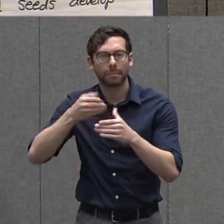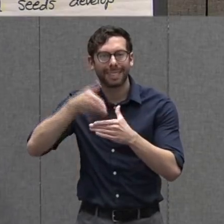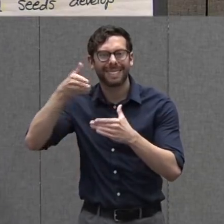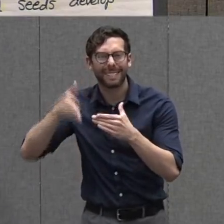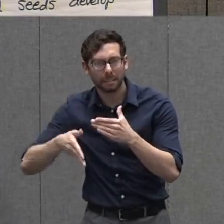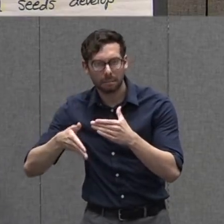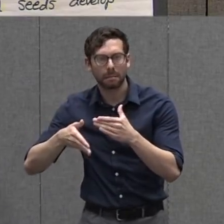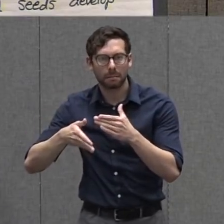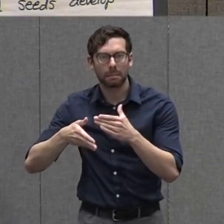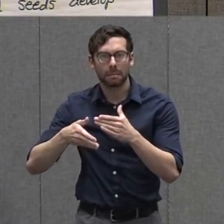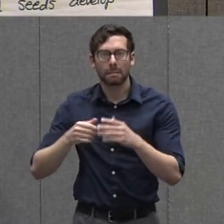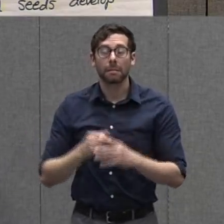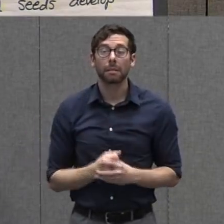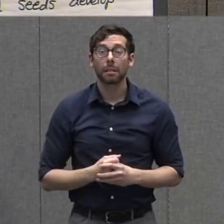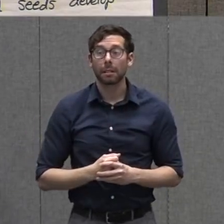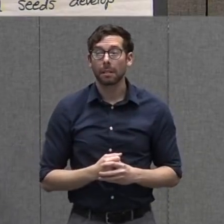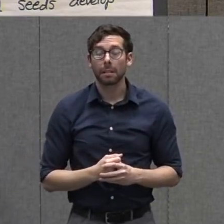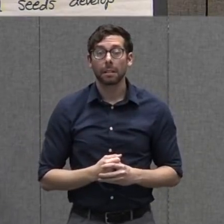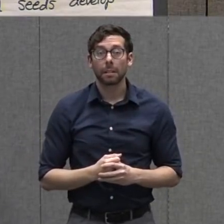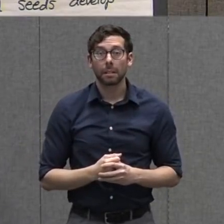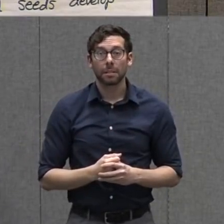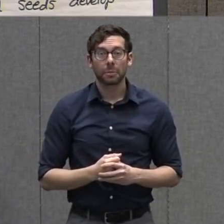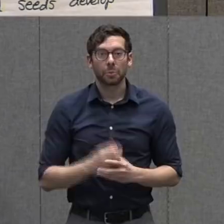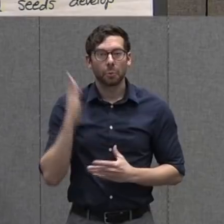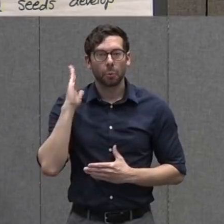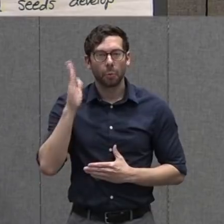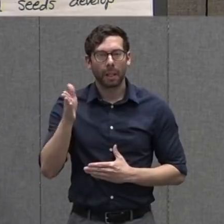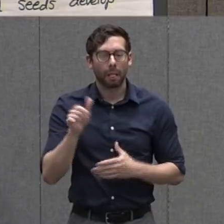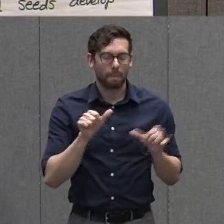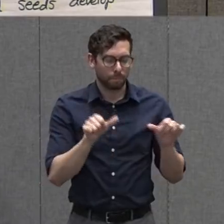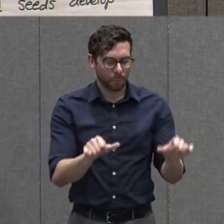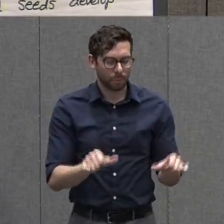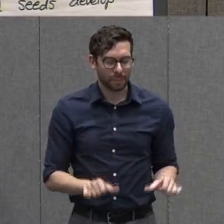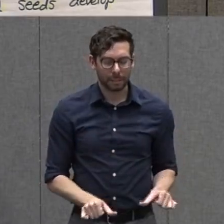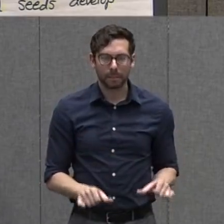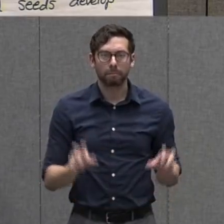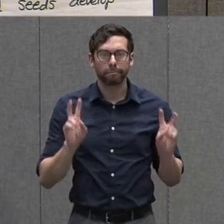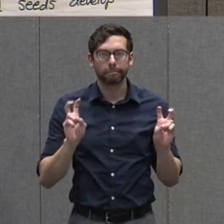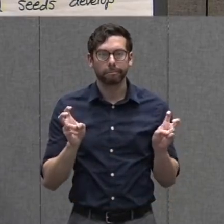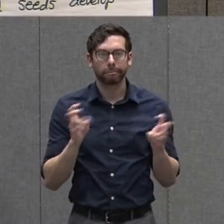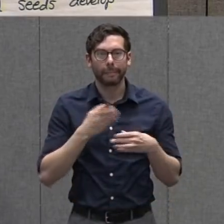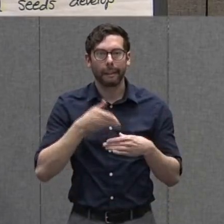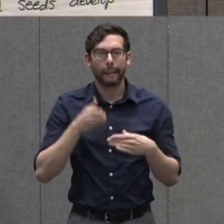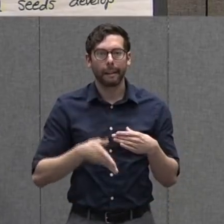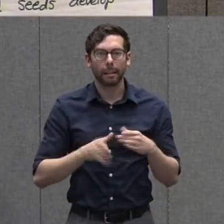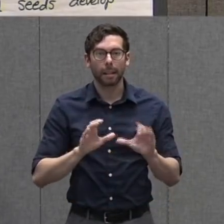I'm gonna add that to my category for End. All right.